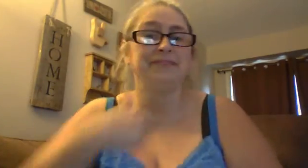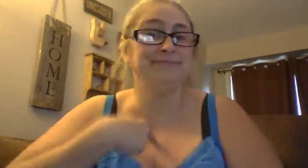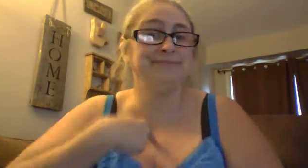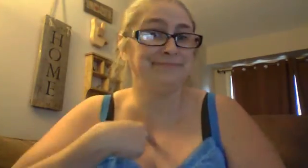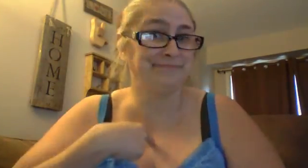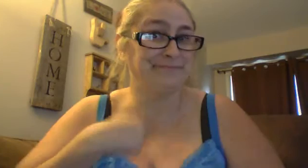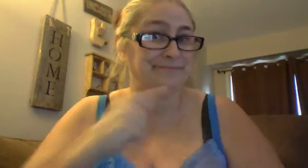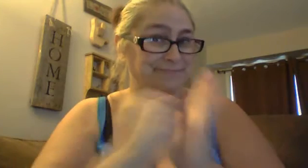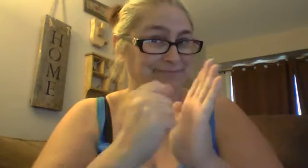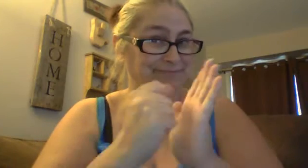Hello everyone